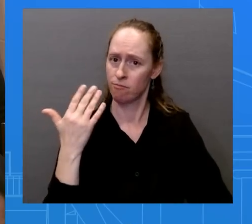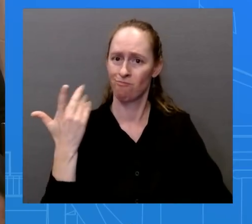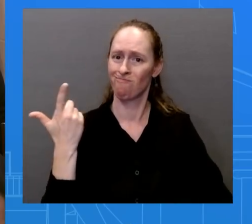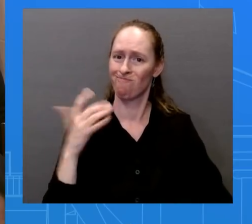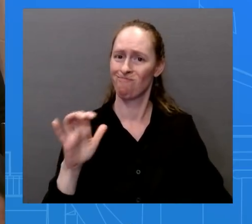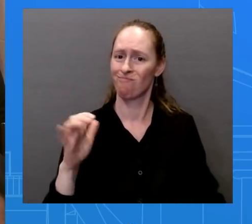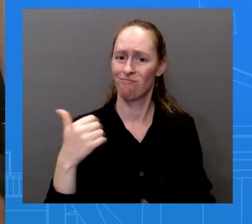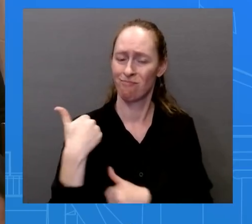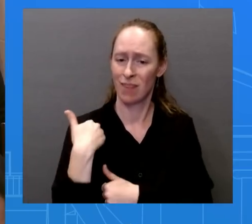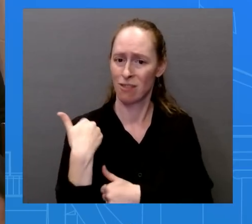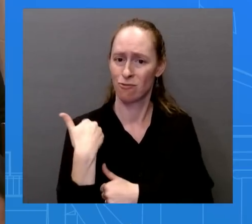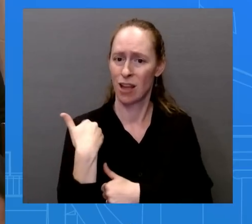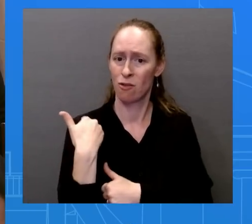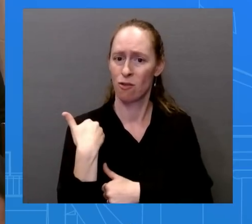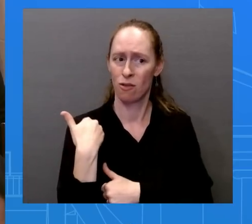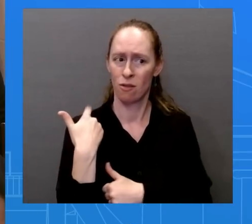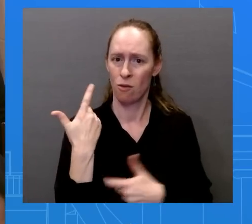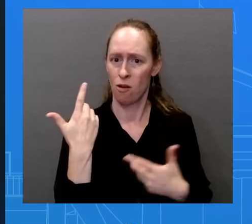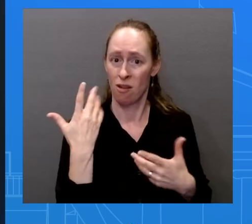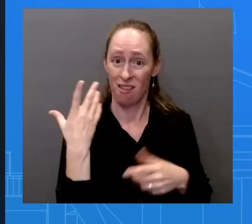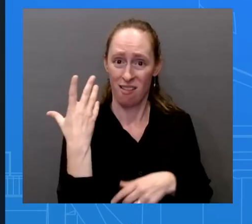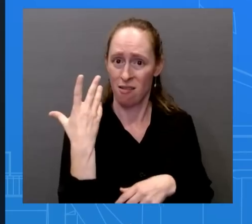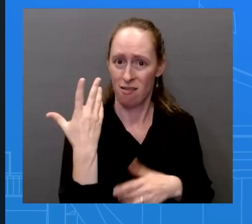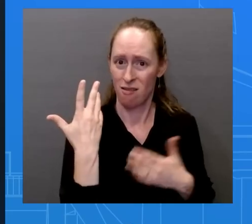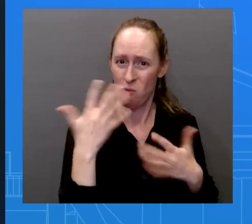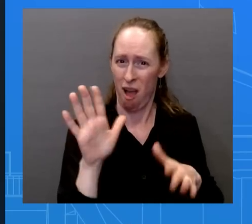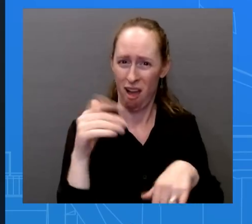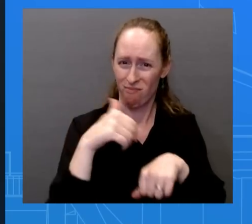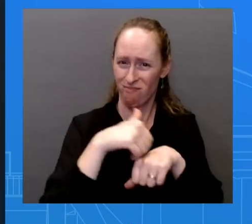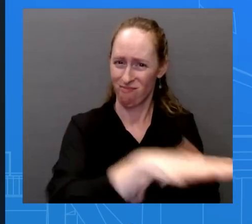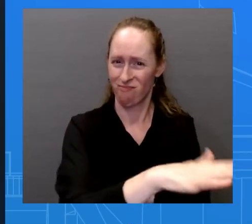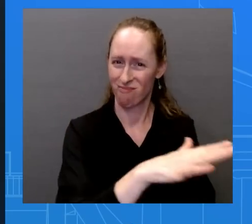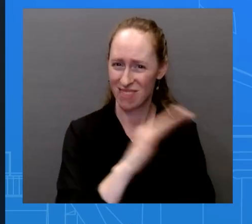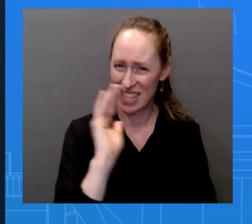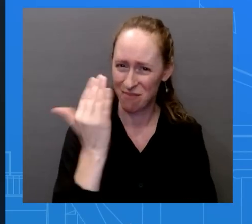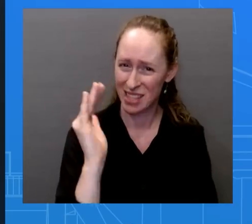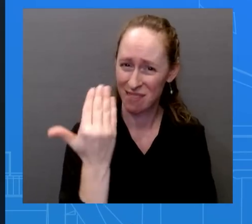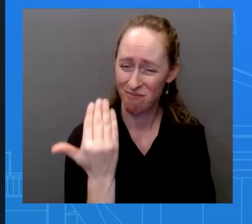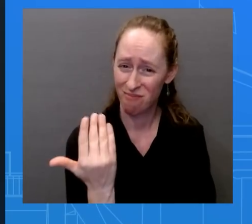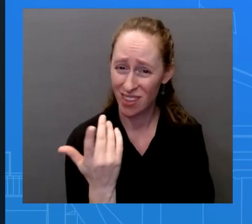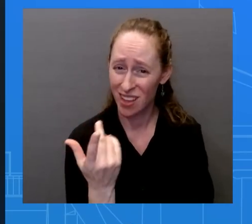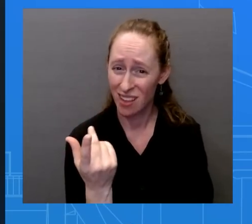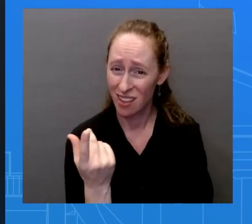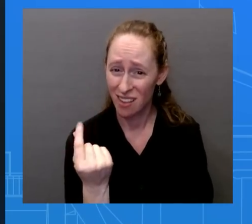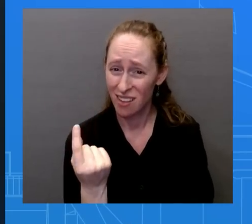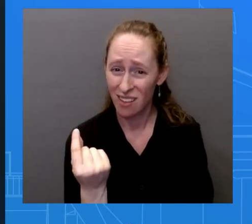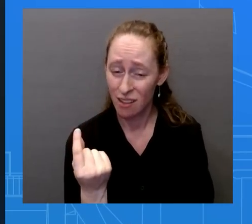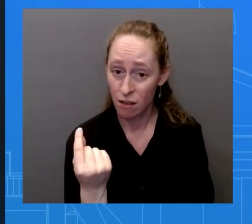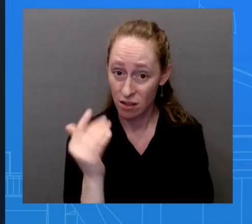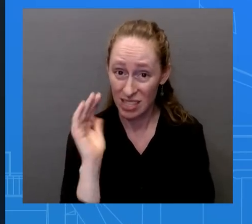What's on the table? Ms. Jean-Pierre: So -- so the United States, we're reviewing the government of Haiti's request